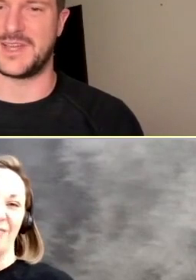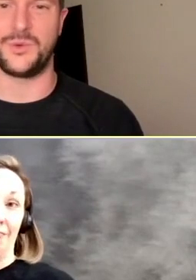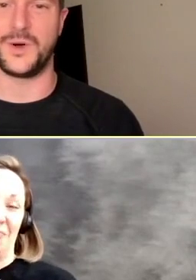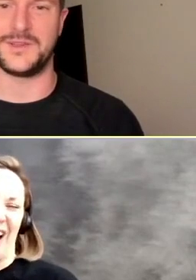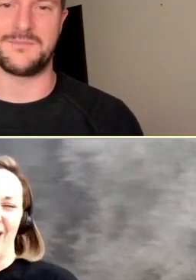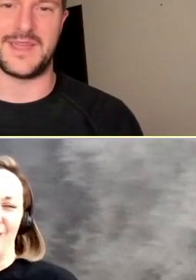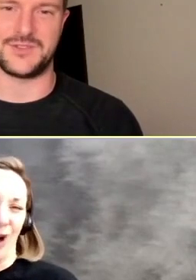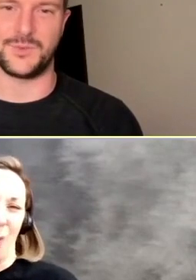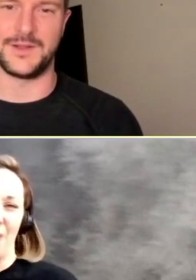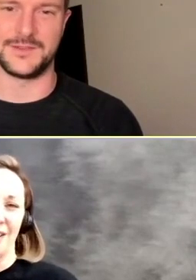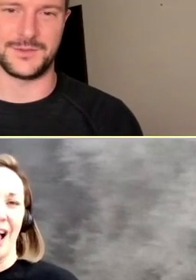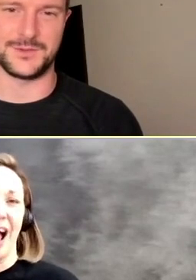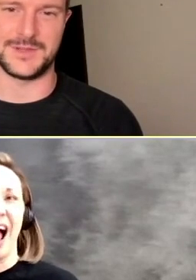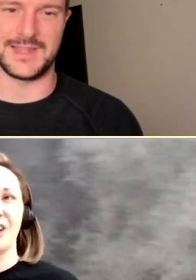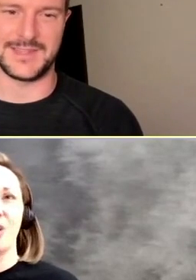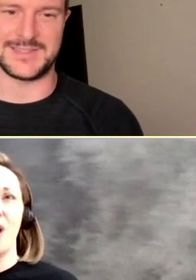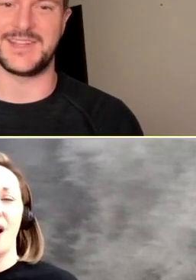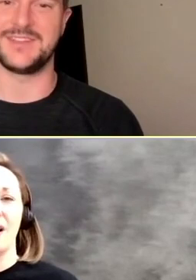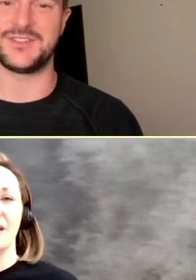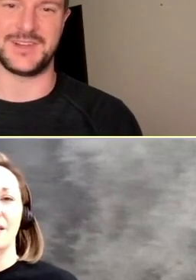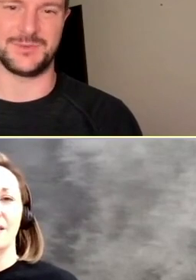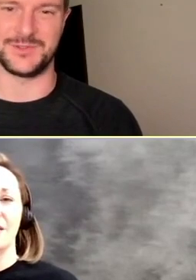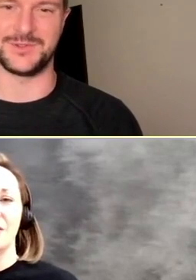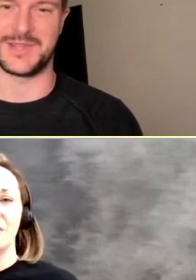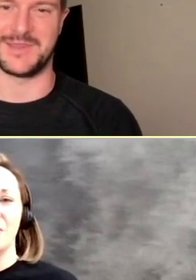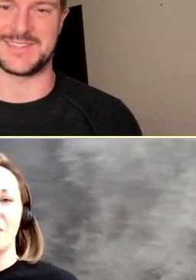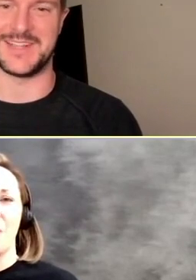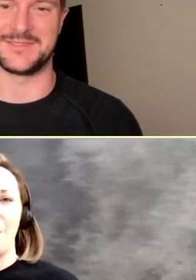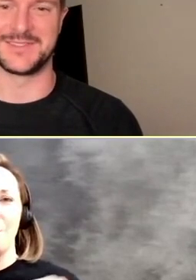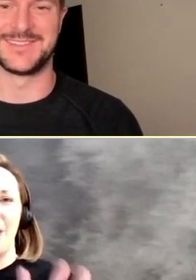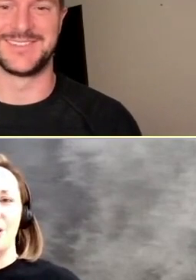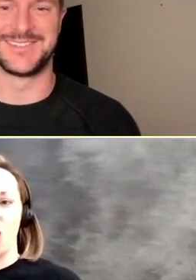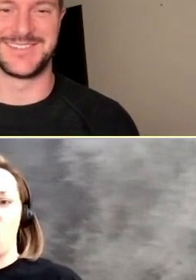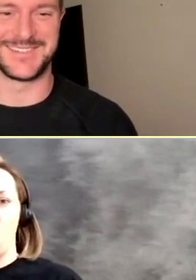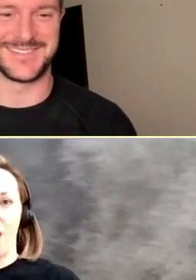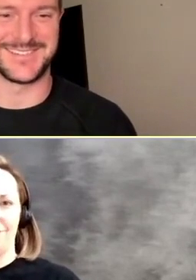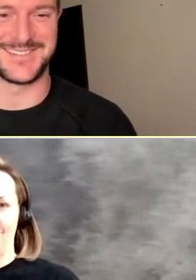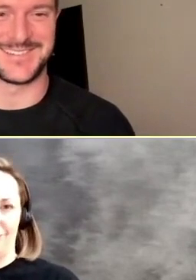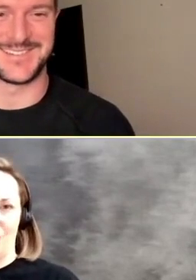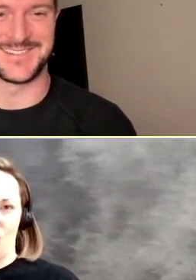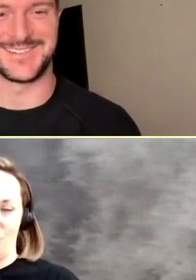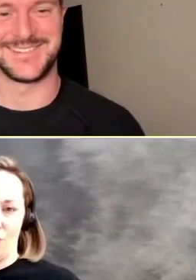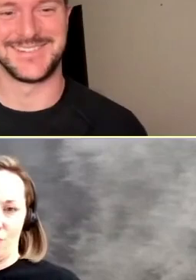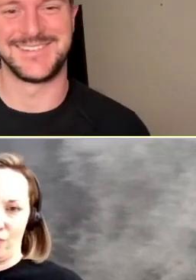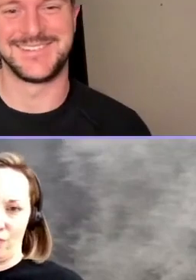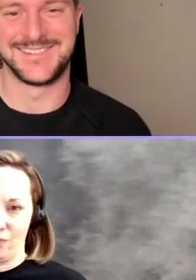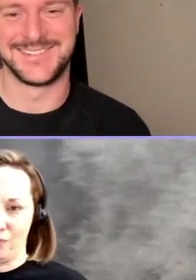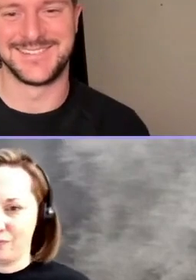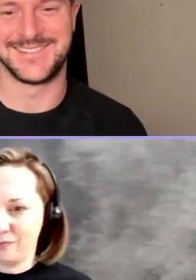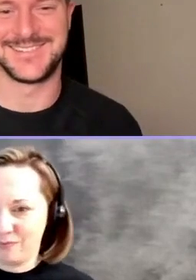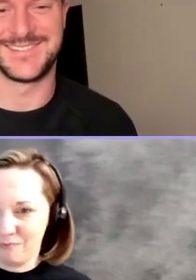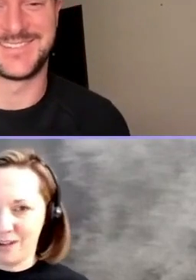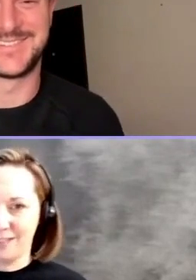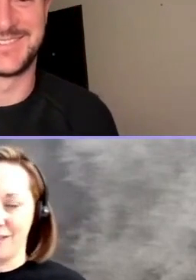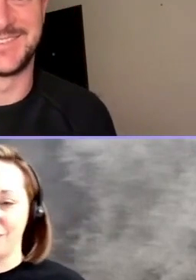what we did was to provide the tool tip on every color having a text color presentation of the color that